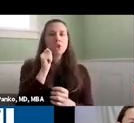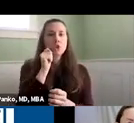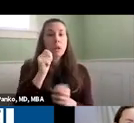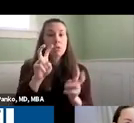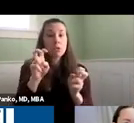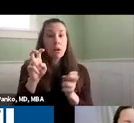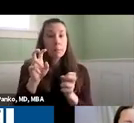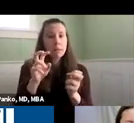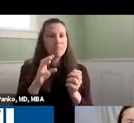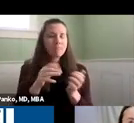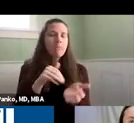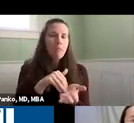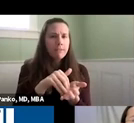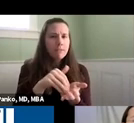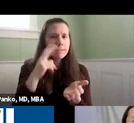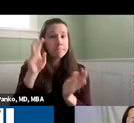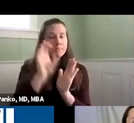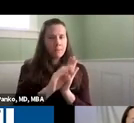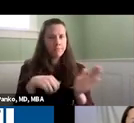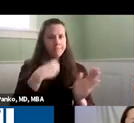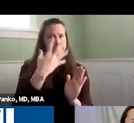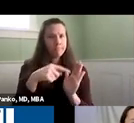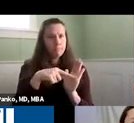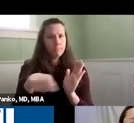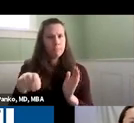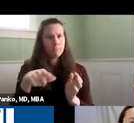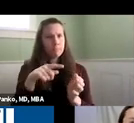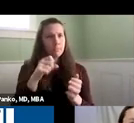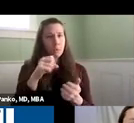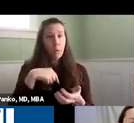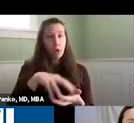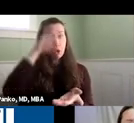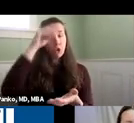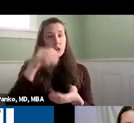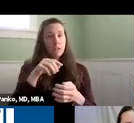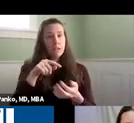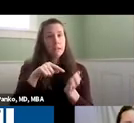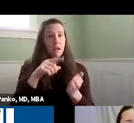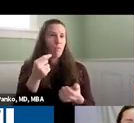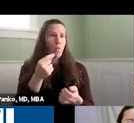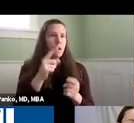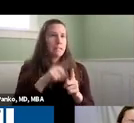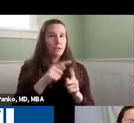as with any other topic. For example, often we see dermatological issues and we pictures